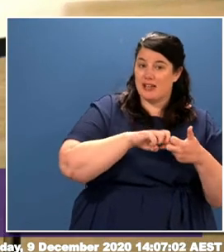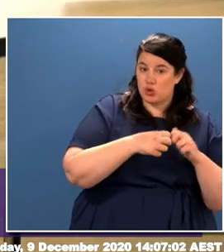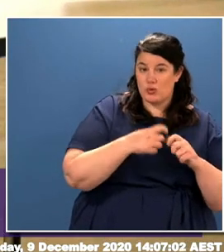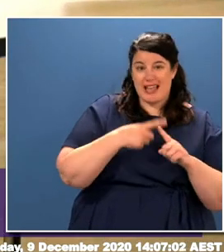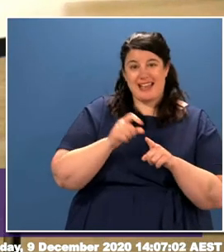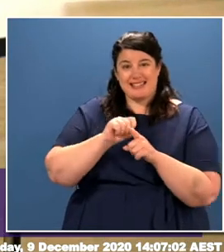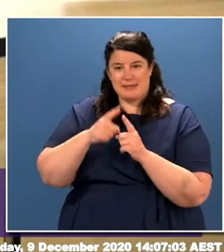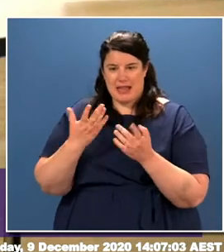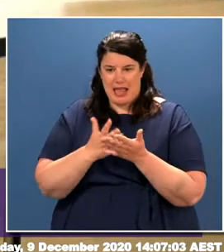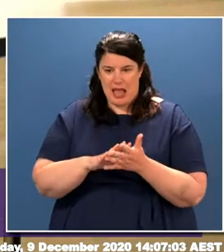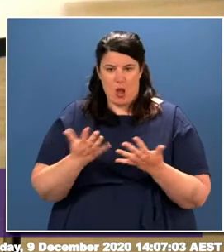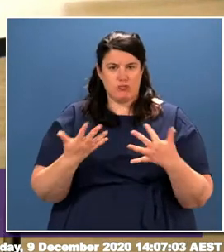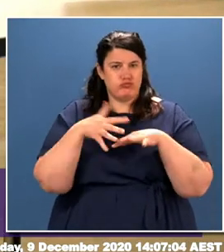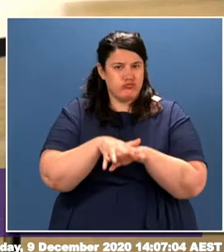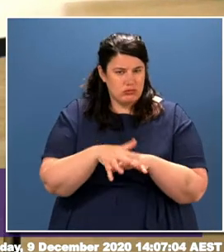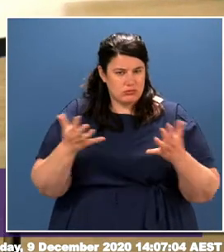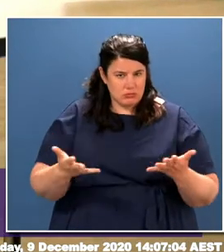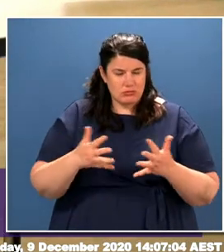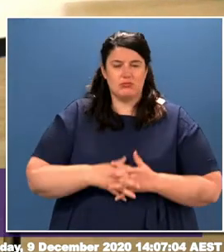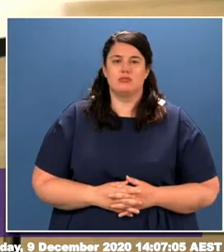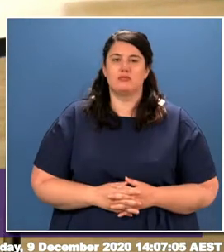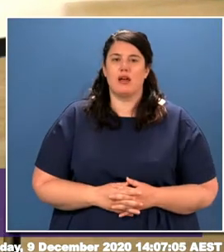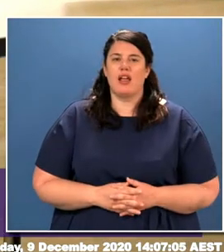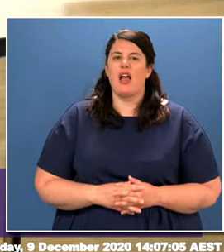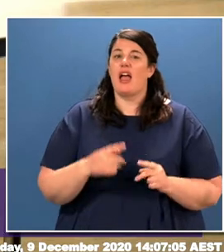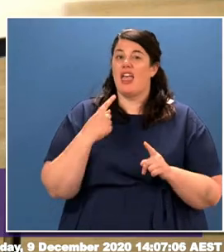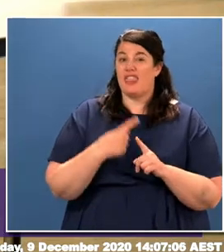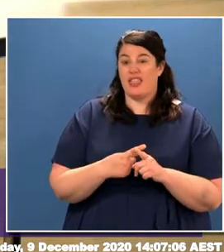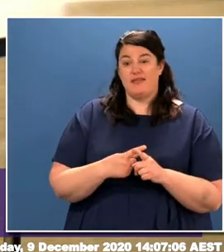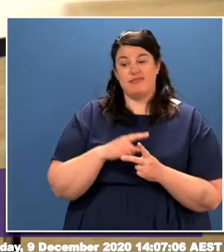And in the second part I would like to explore with you a fairly new resource